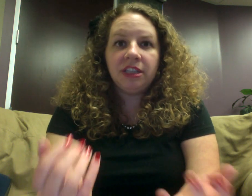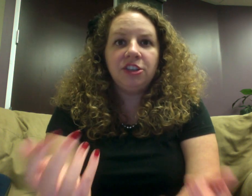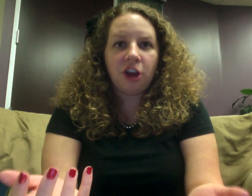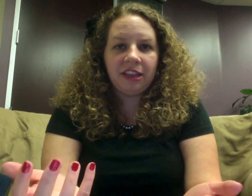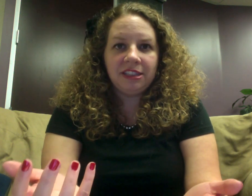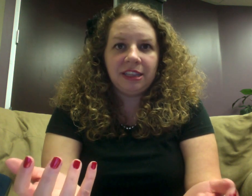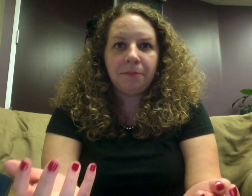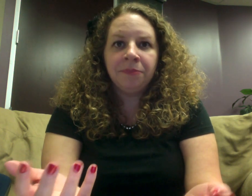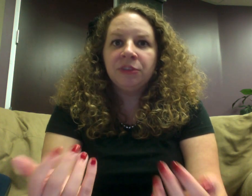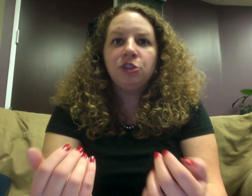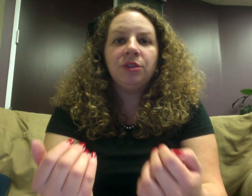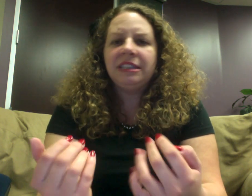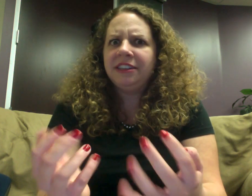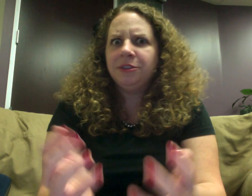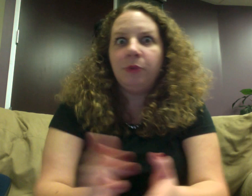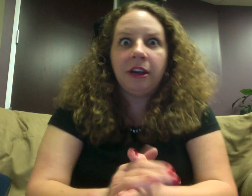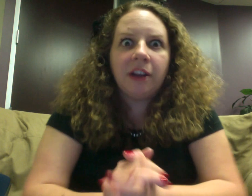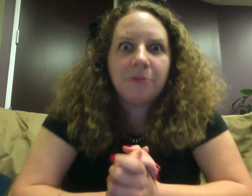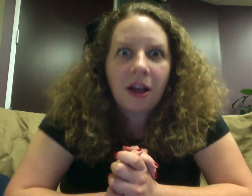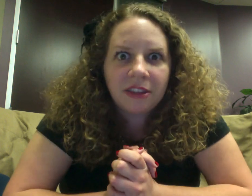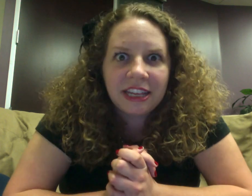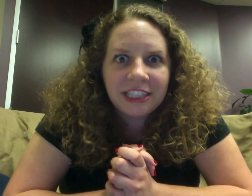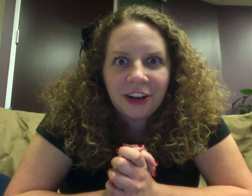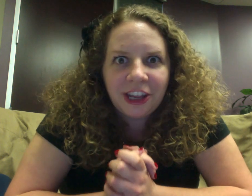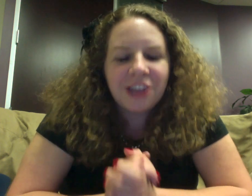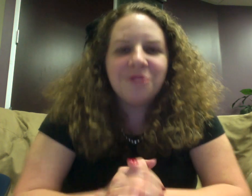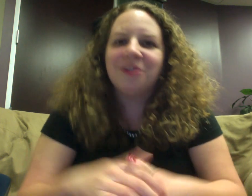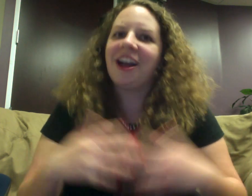person and talking to them. So this isn't weird, I'm not like staring at you, we're